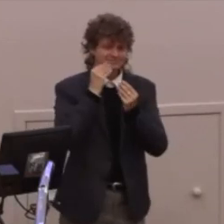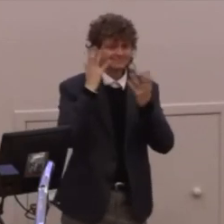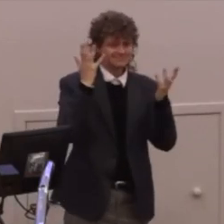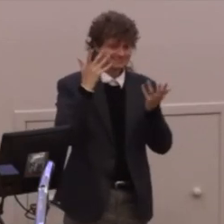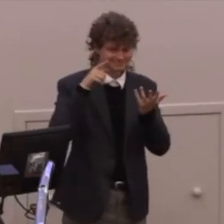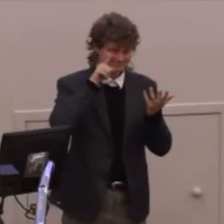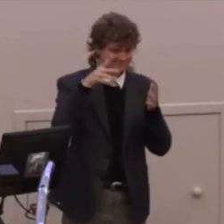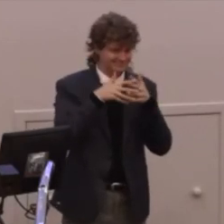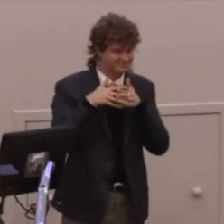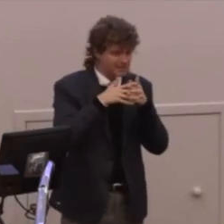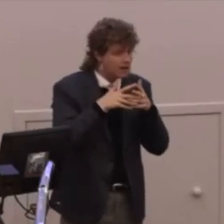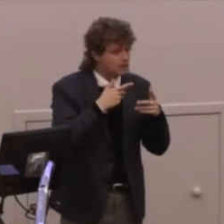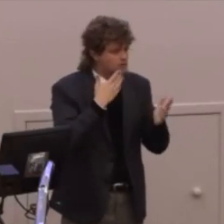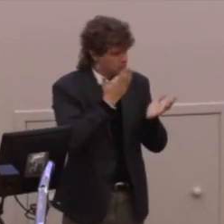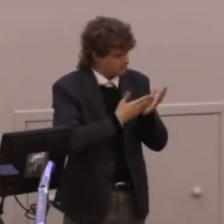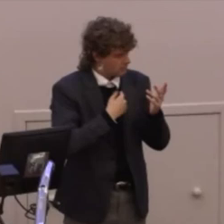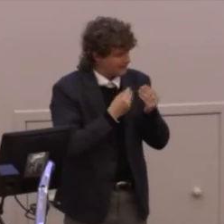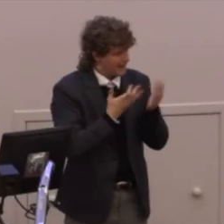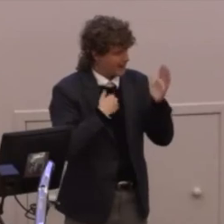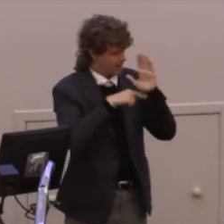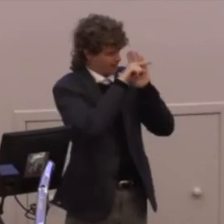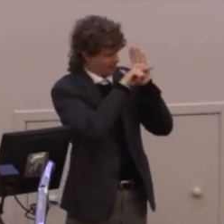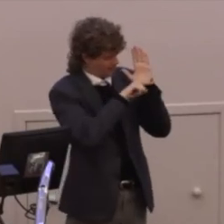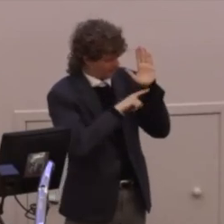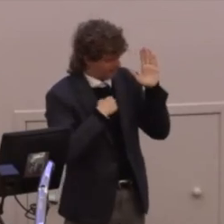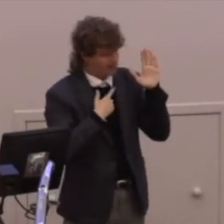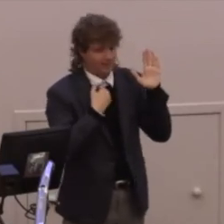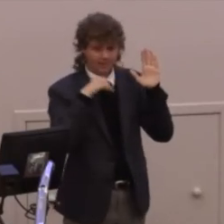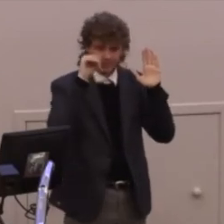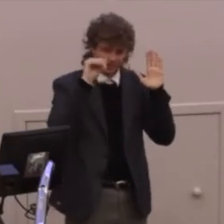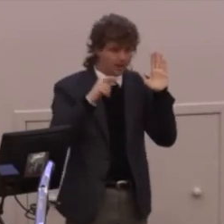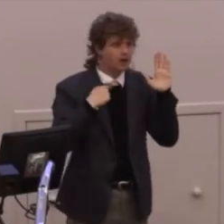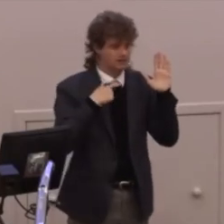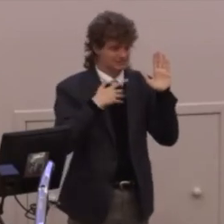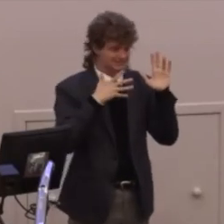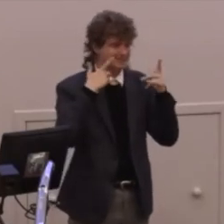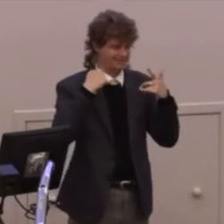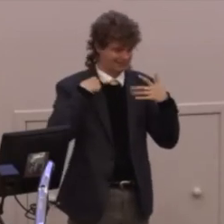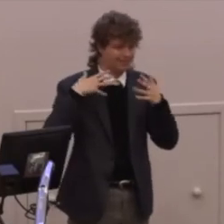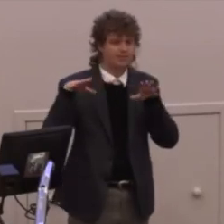I listed are things I have faced at one point or another in my life as a queer person with